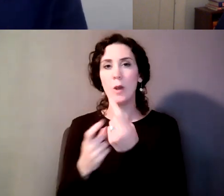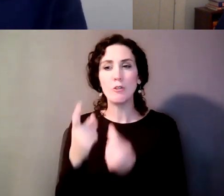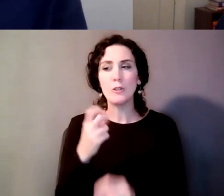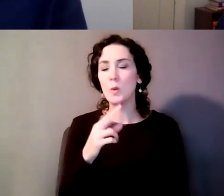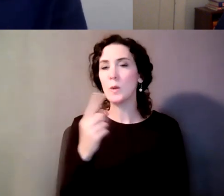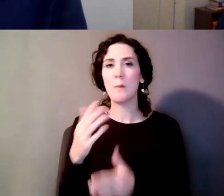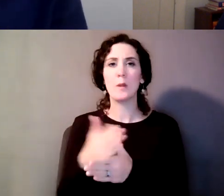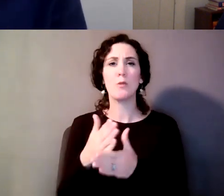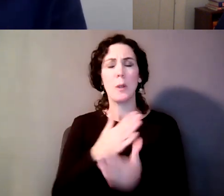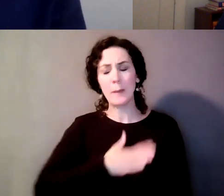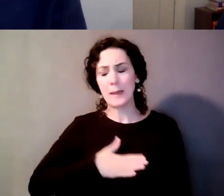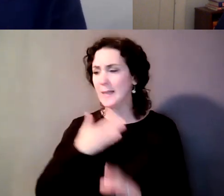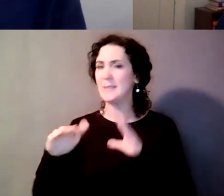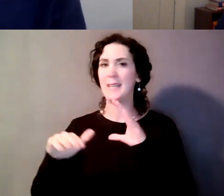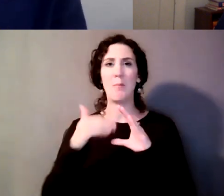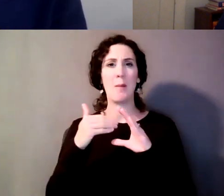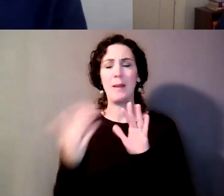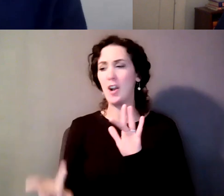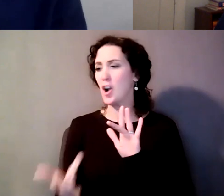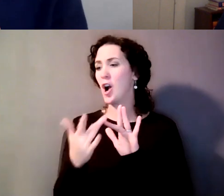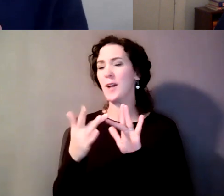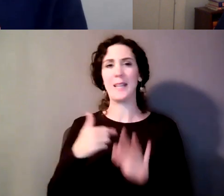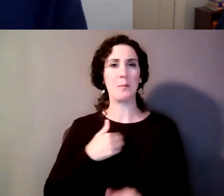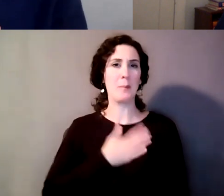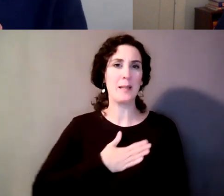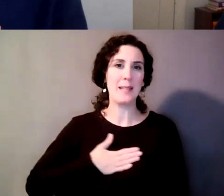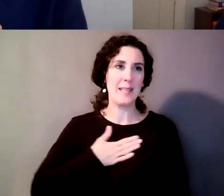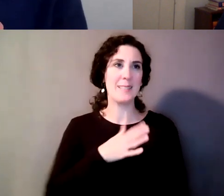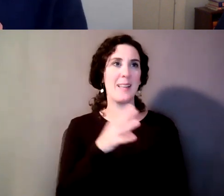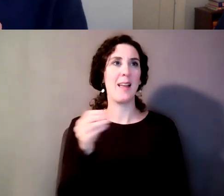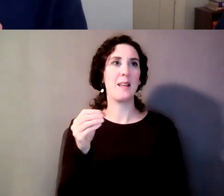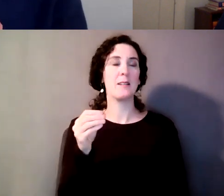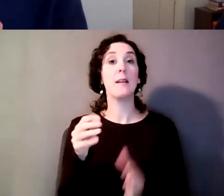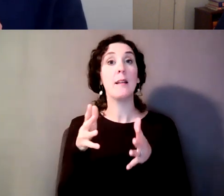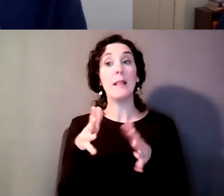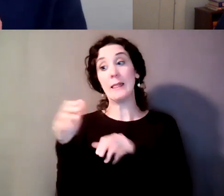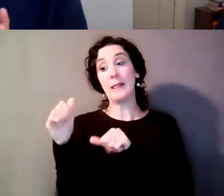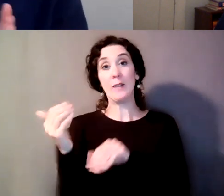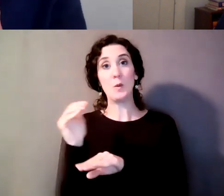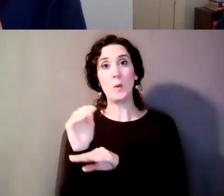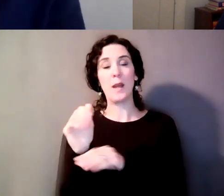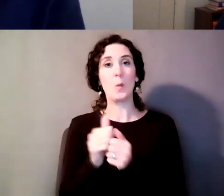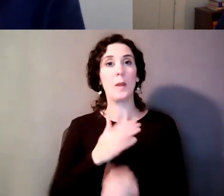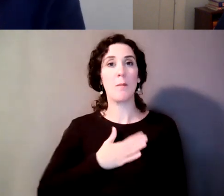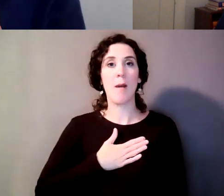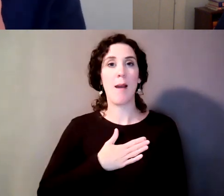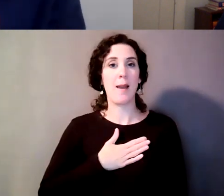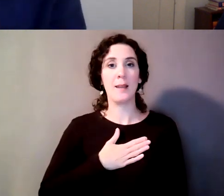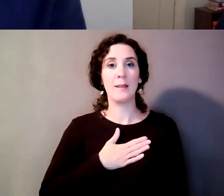use my email, please get in touch. And leave tonight with my utmost